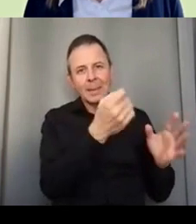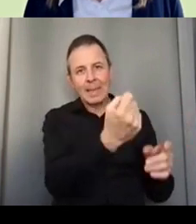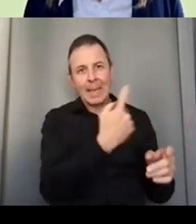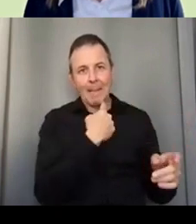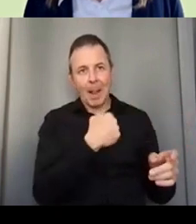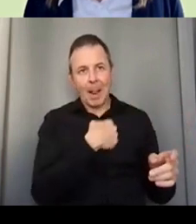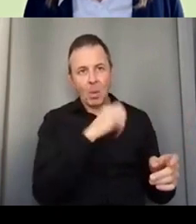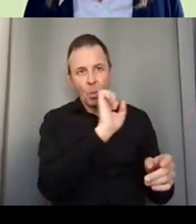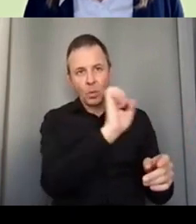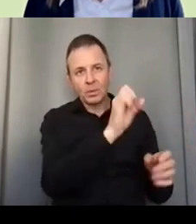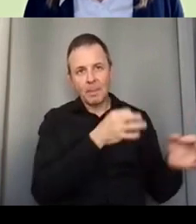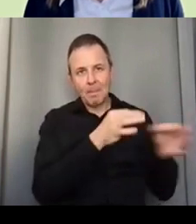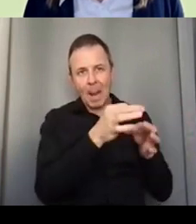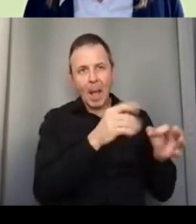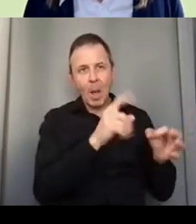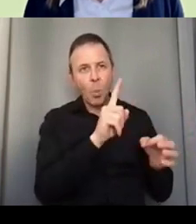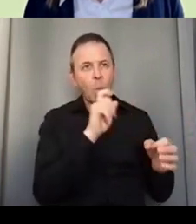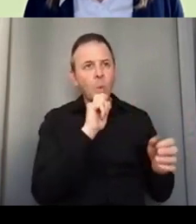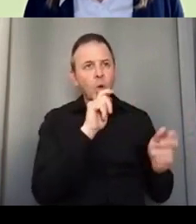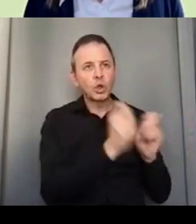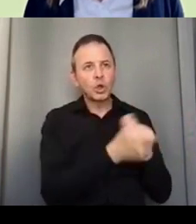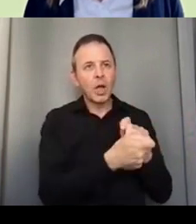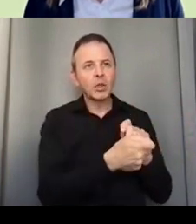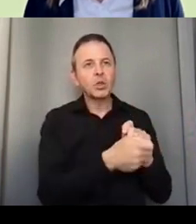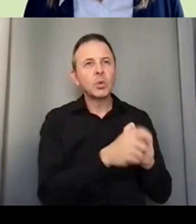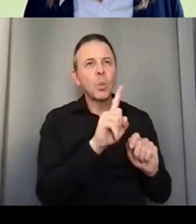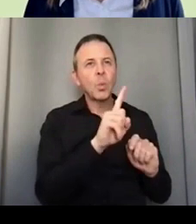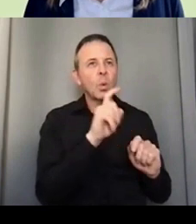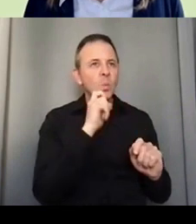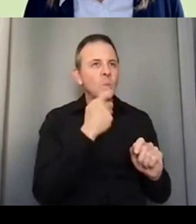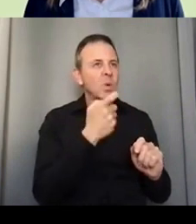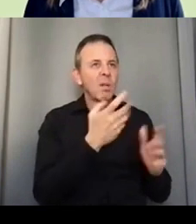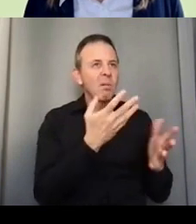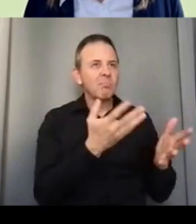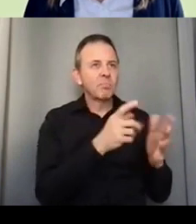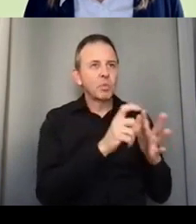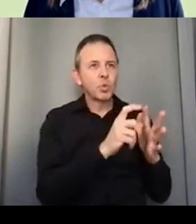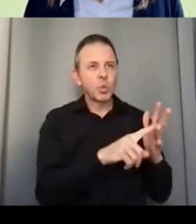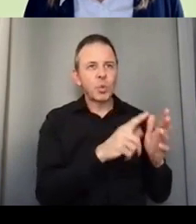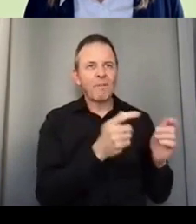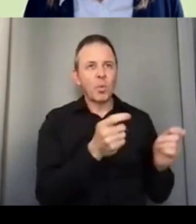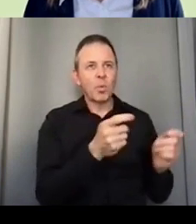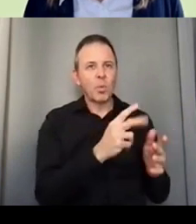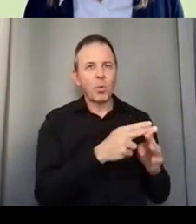planning to change and respond to etc make sure you ask how the email